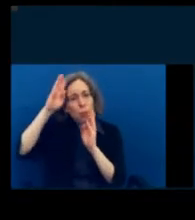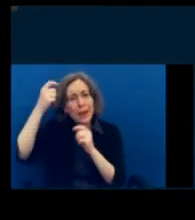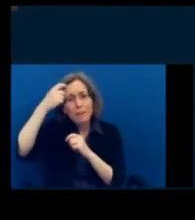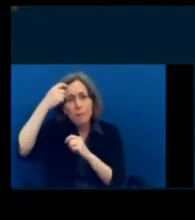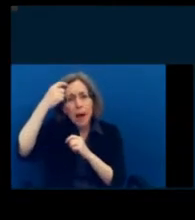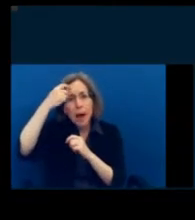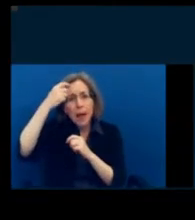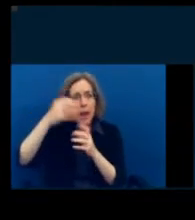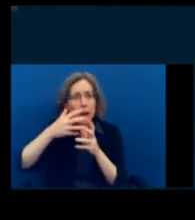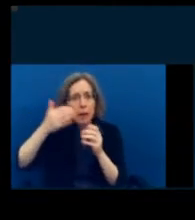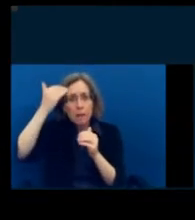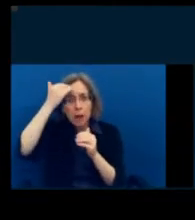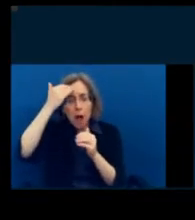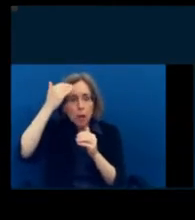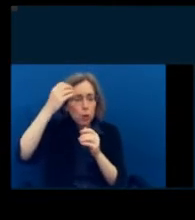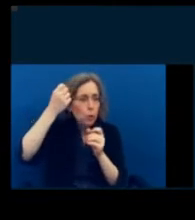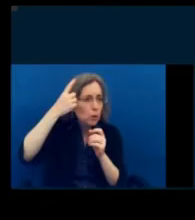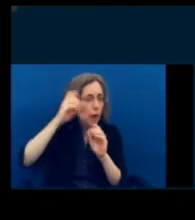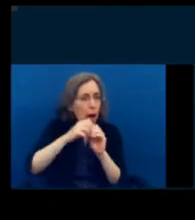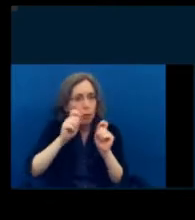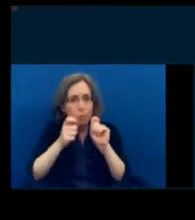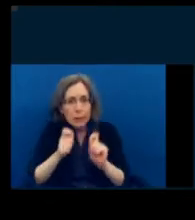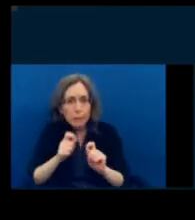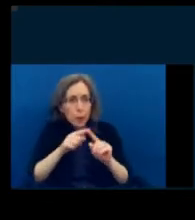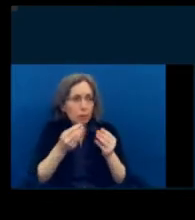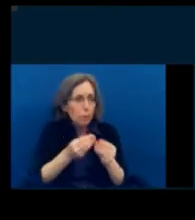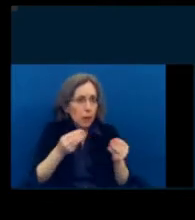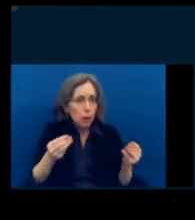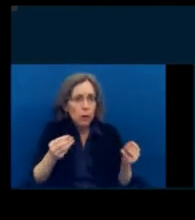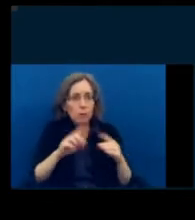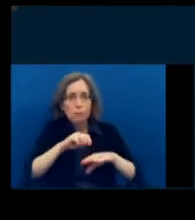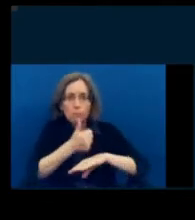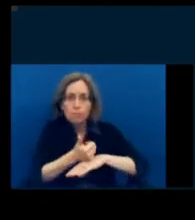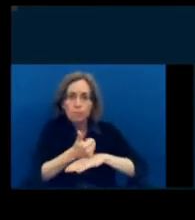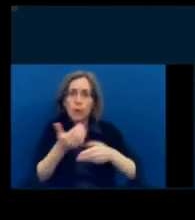MATERIALS TO INVENT AND SUCCESSFULLY IMPLEMENT NEW PROCEDURES AND DEVICES.